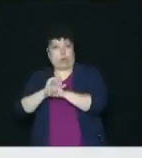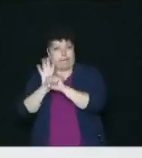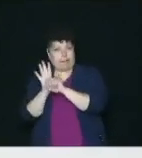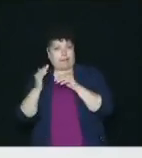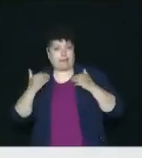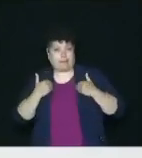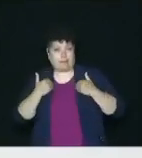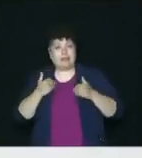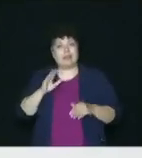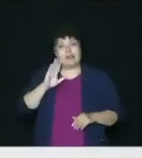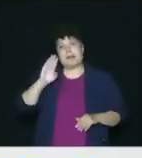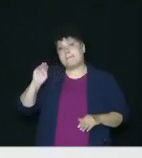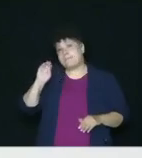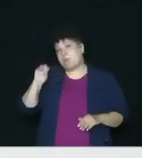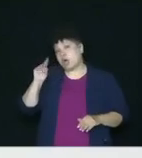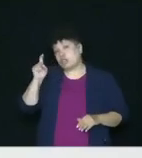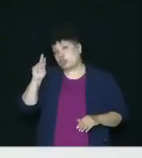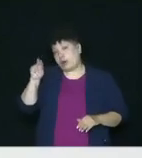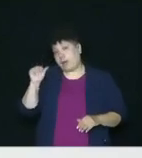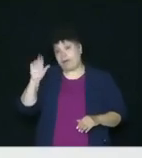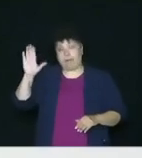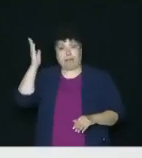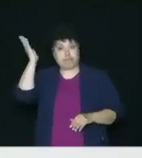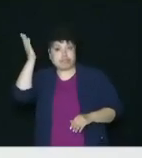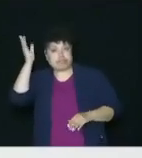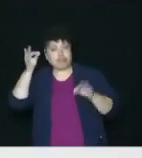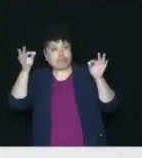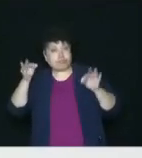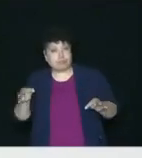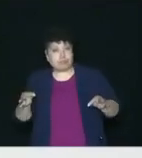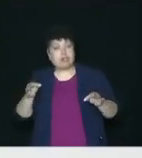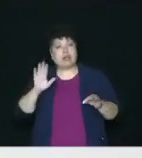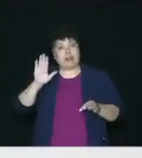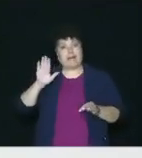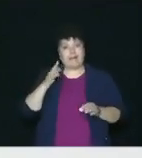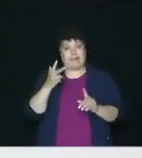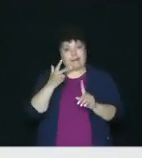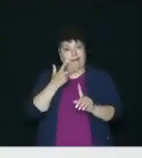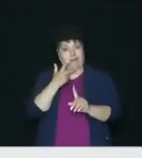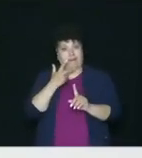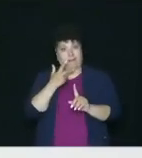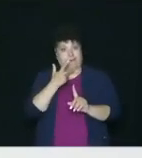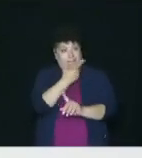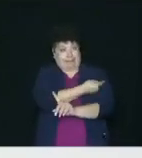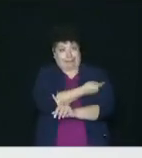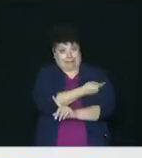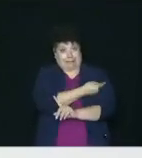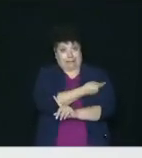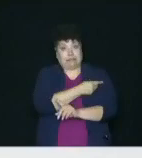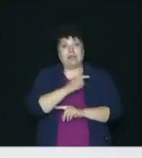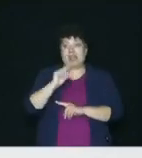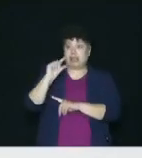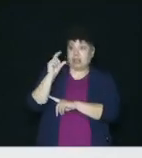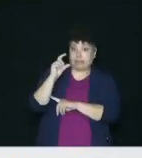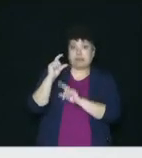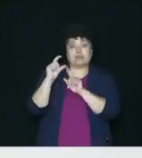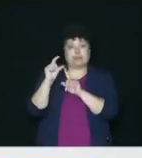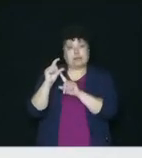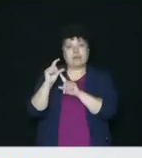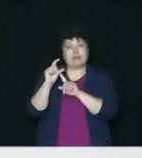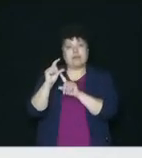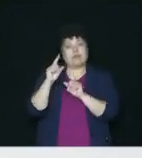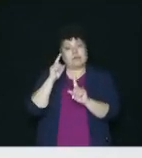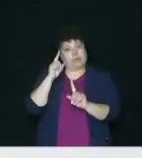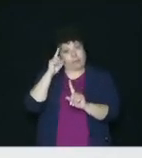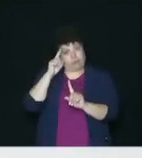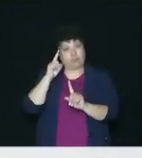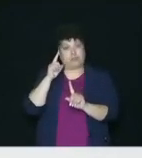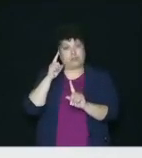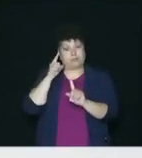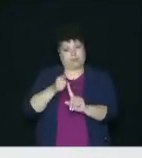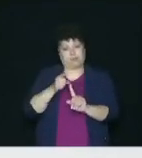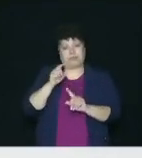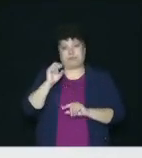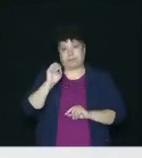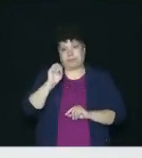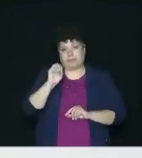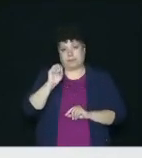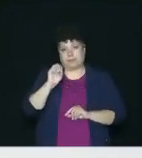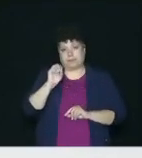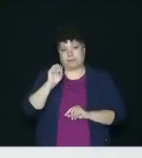COVID, THERE WAS A PRESENTATION